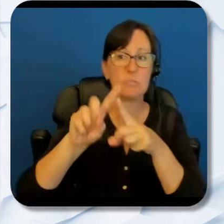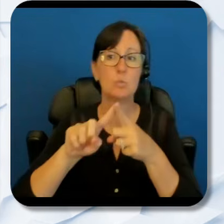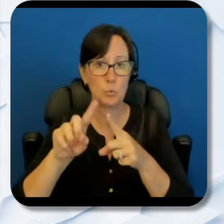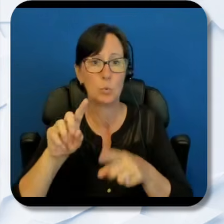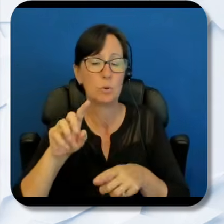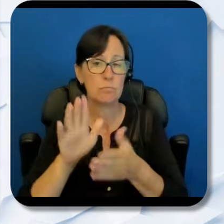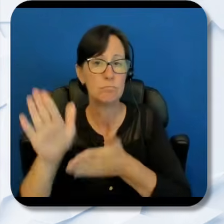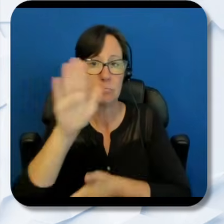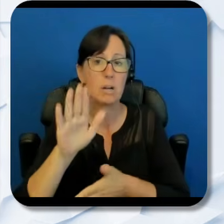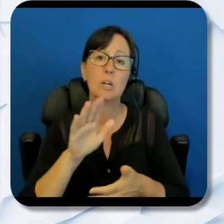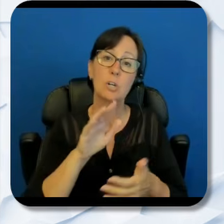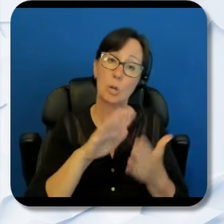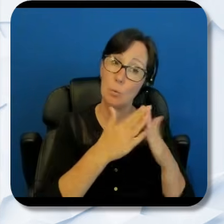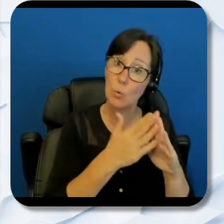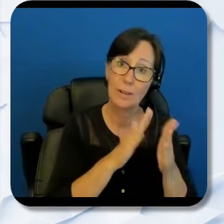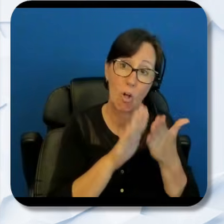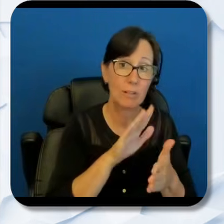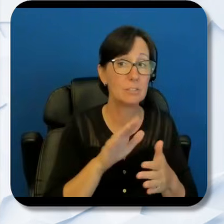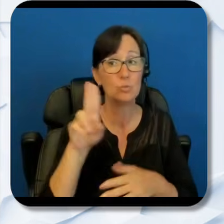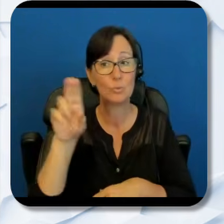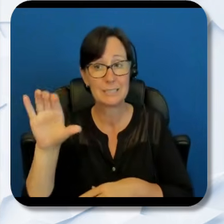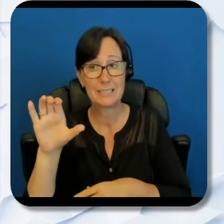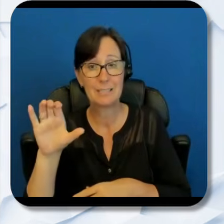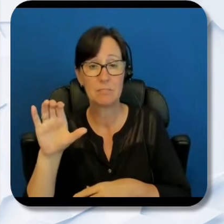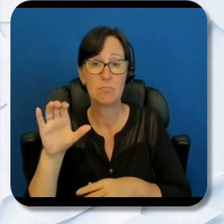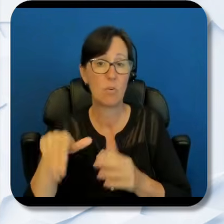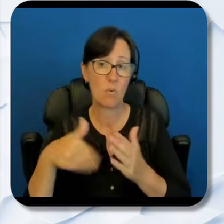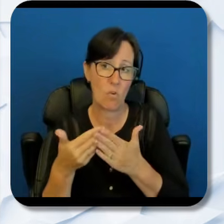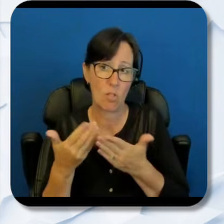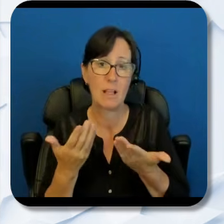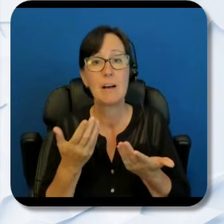but also our community colleges. And that when they have to, for example, have to pay upfront